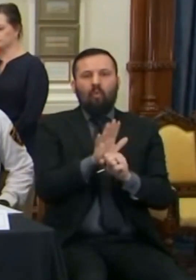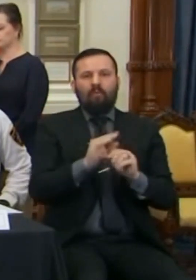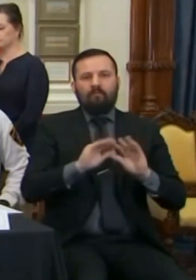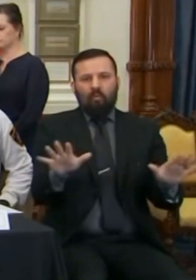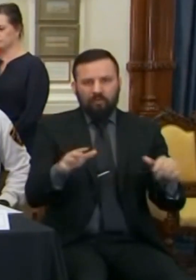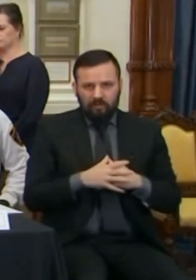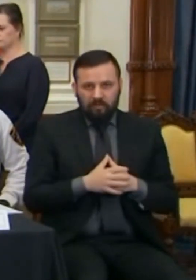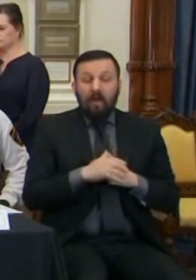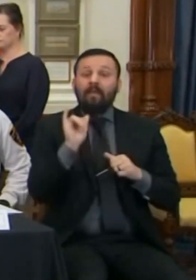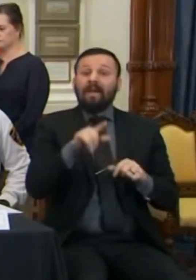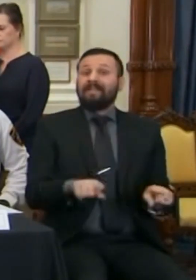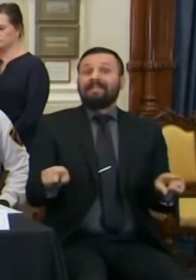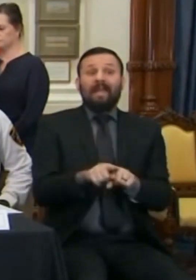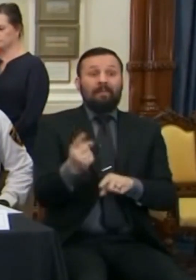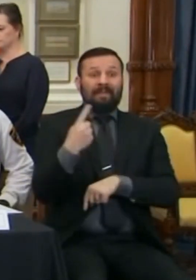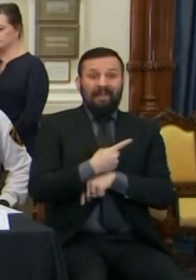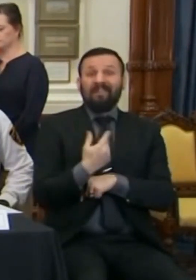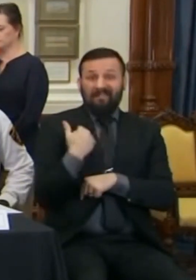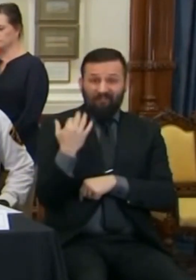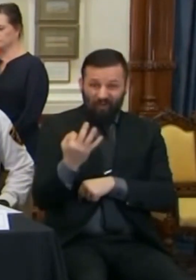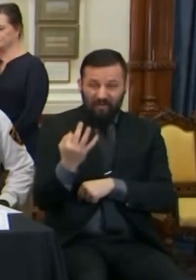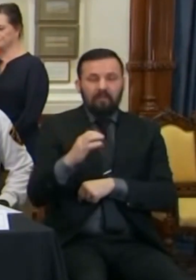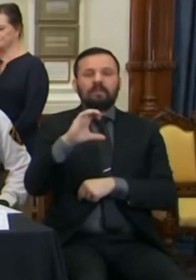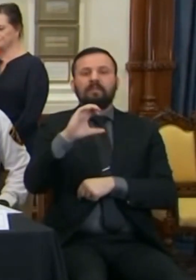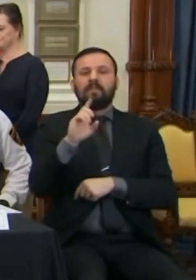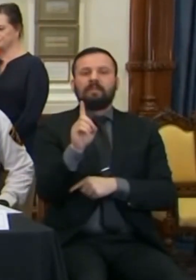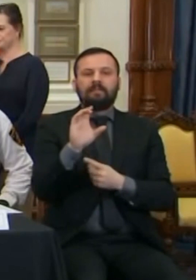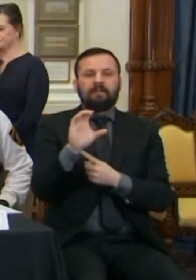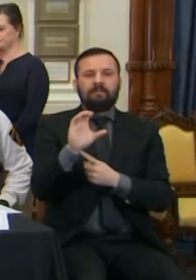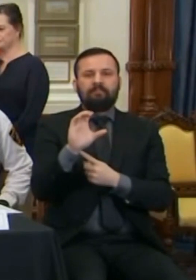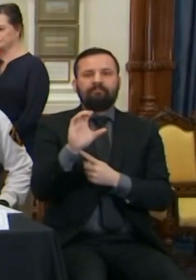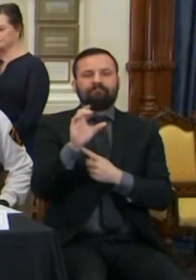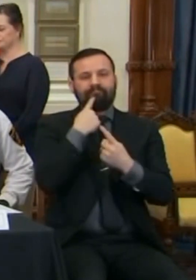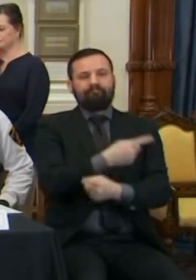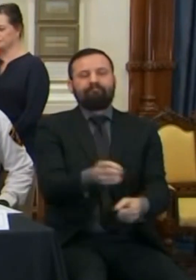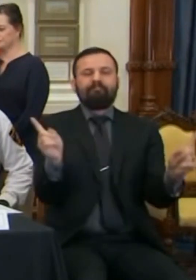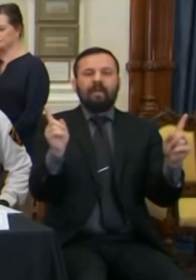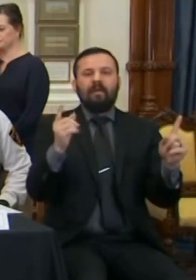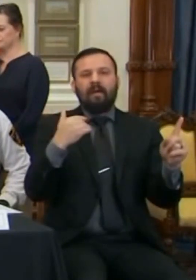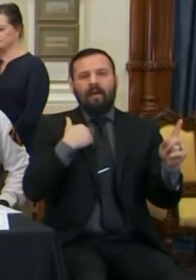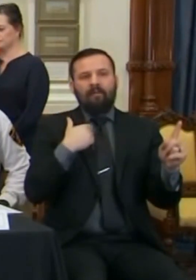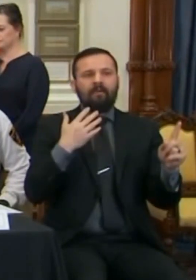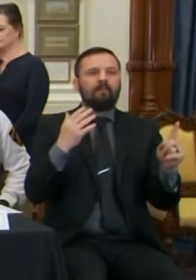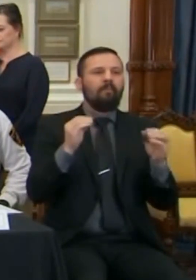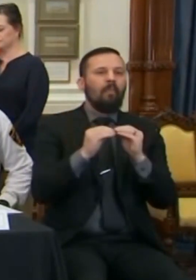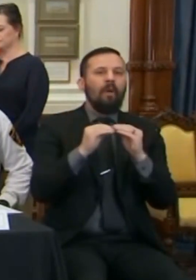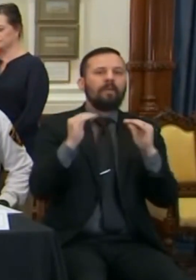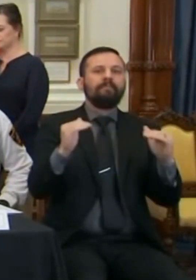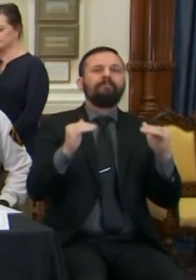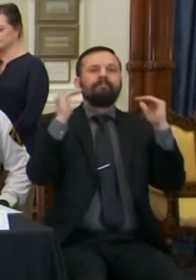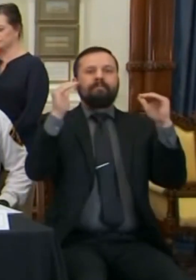day last Friday in the afternoon the CDC issued heightened standards for public